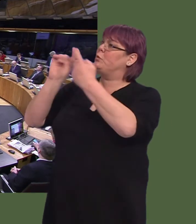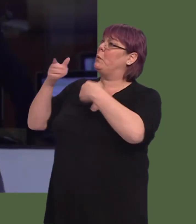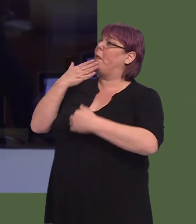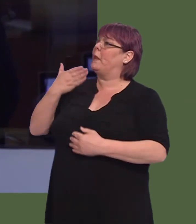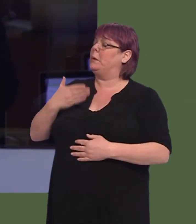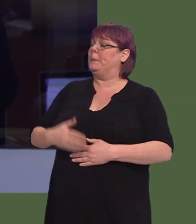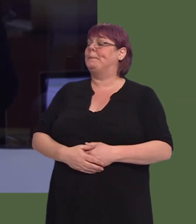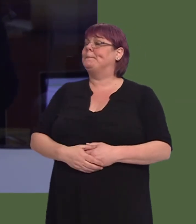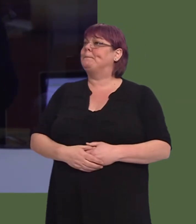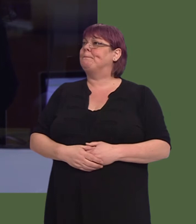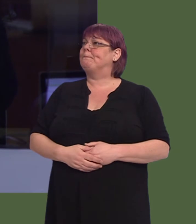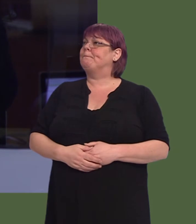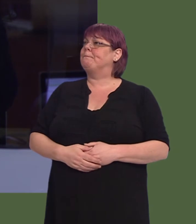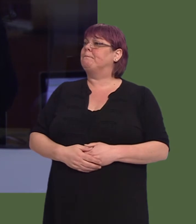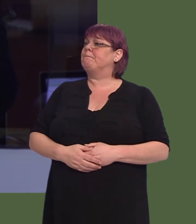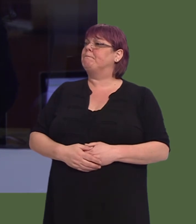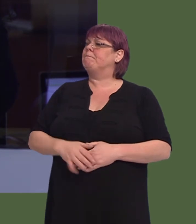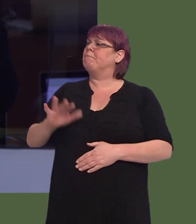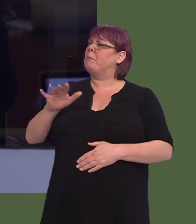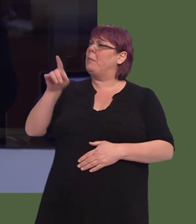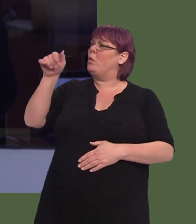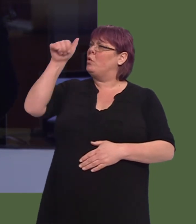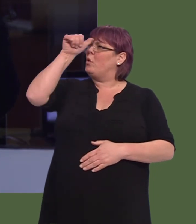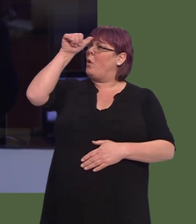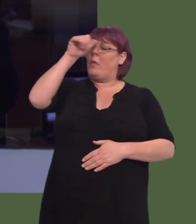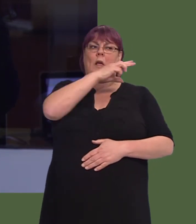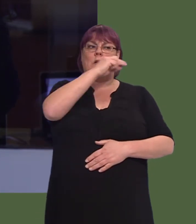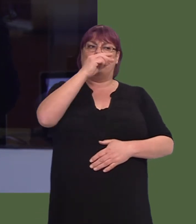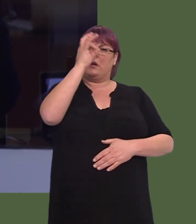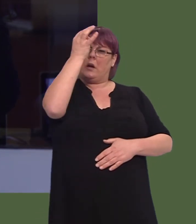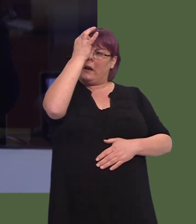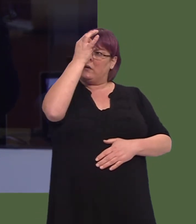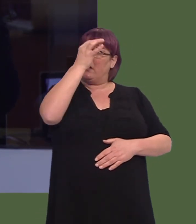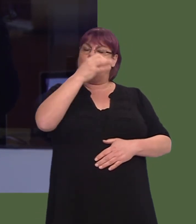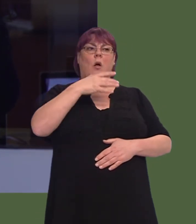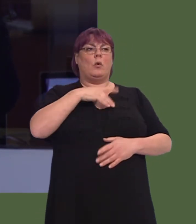Perhaps you will be aware of a proposal by Swansea council to charge £40 a day for elderly